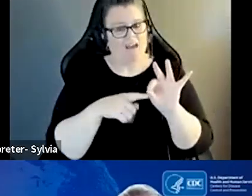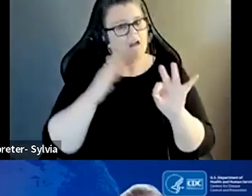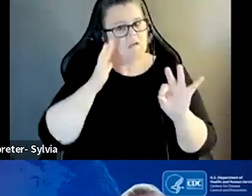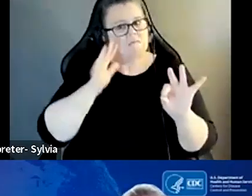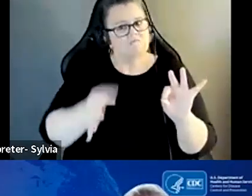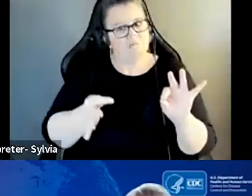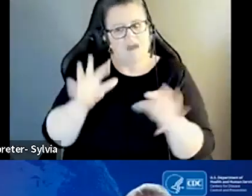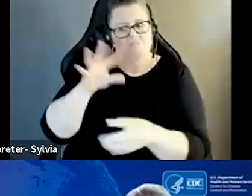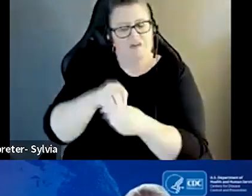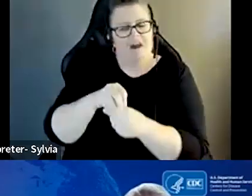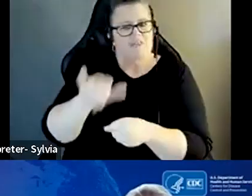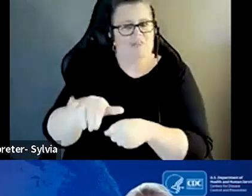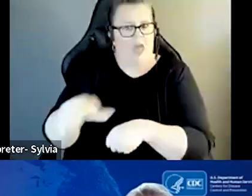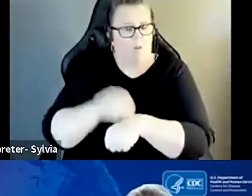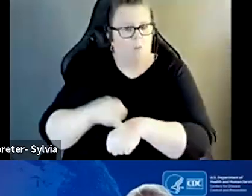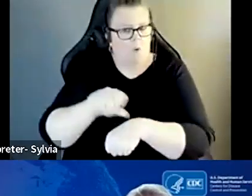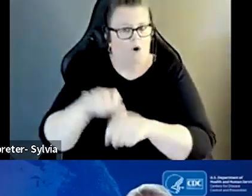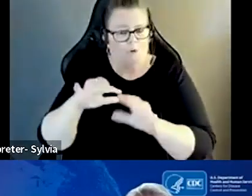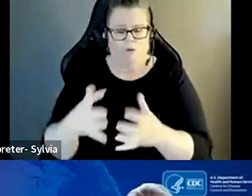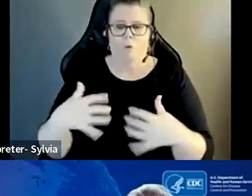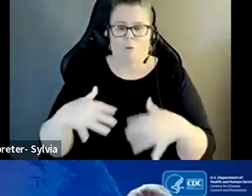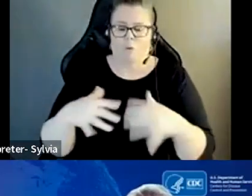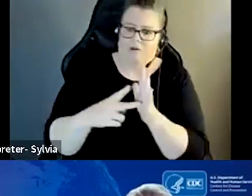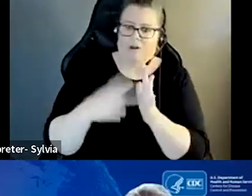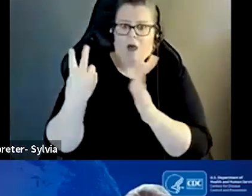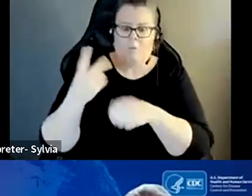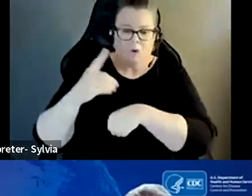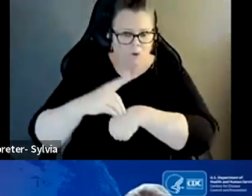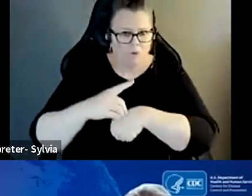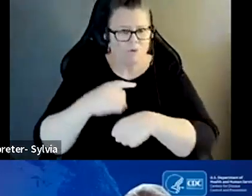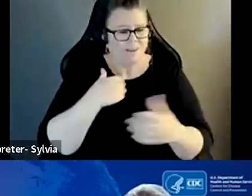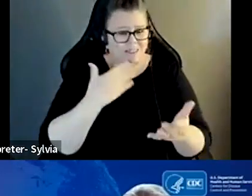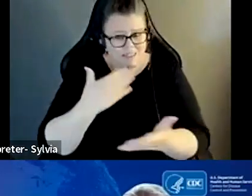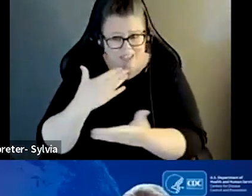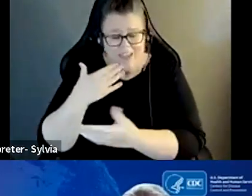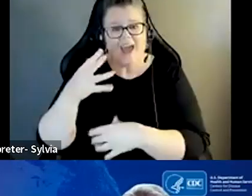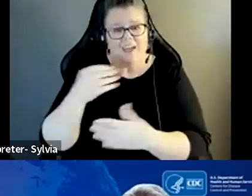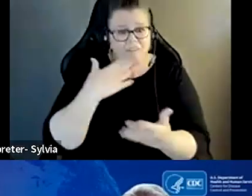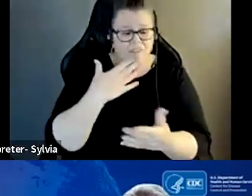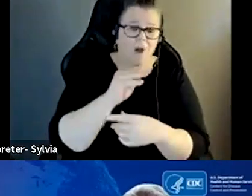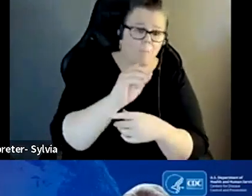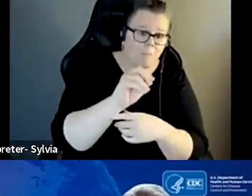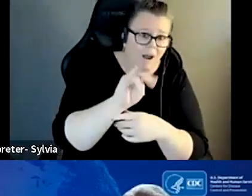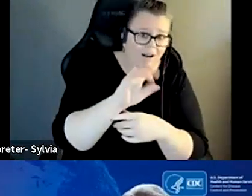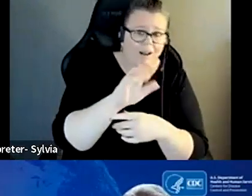So truly, thank you and many thanks to Monica and Daniel for taking on the role of co-chairs of this important workgroup.